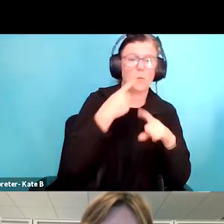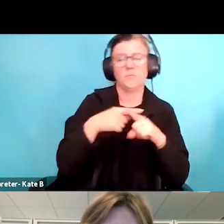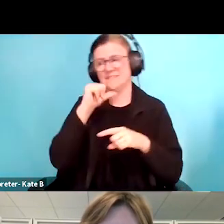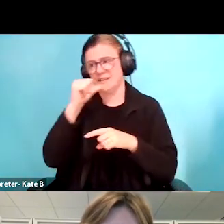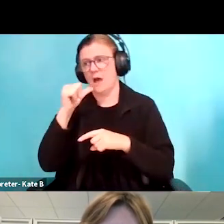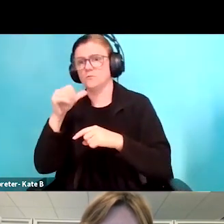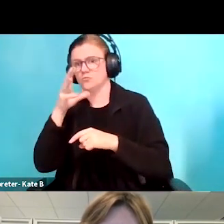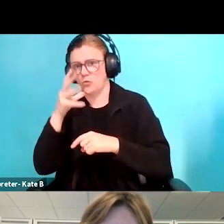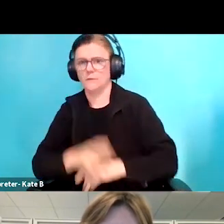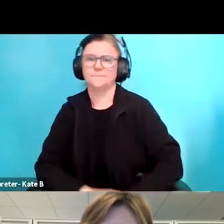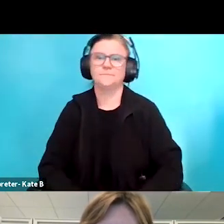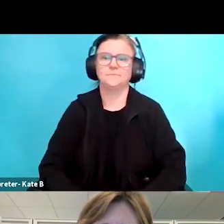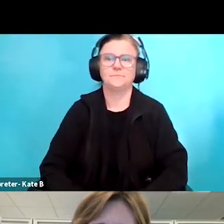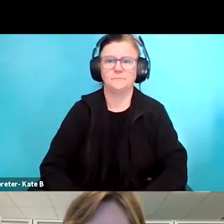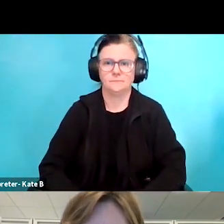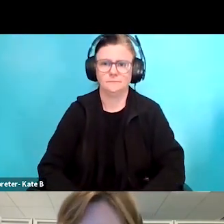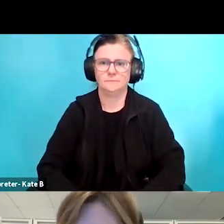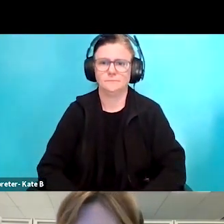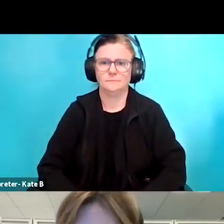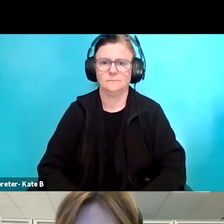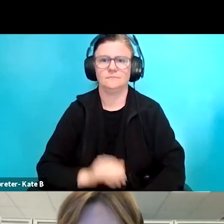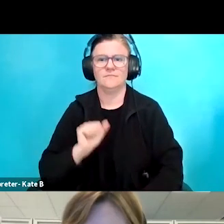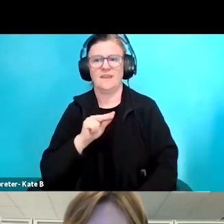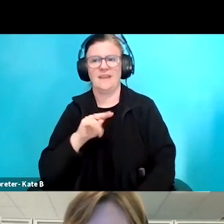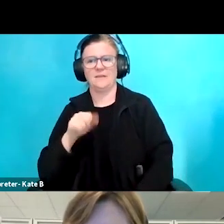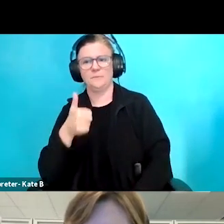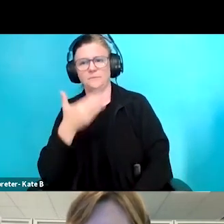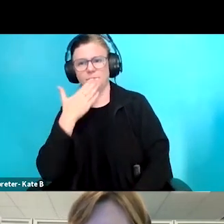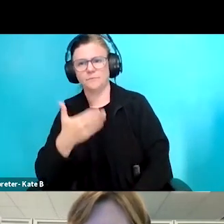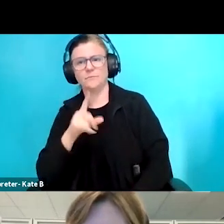[Dr. Anne Ordway:] Great and then what the final question for the hour